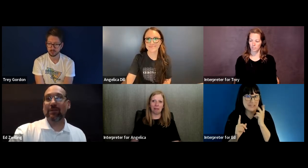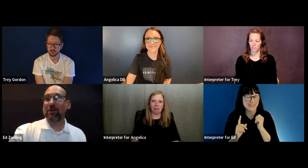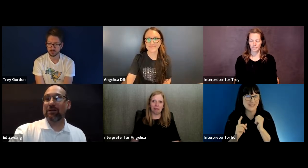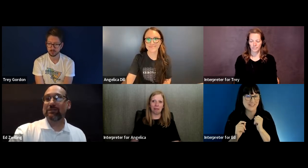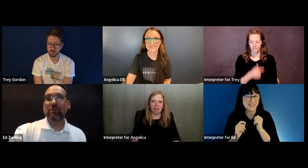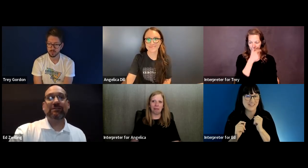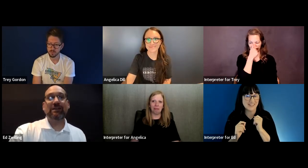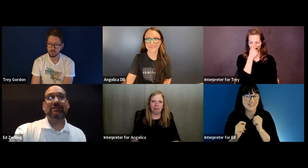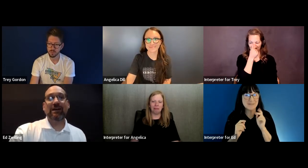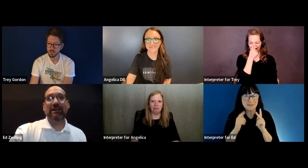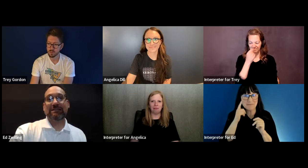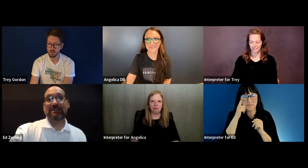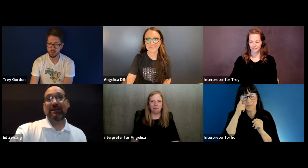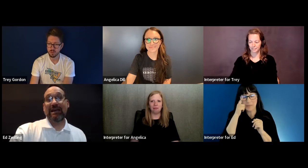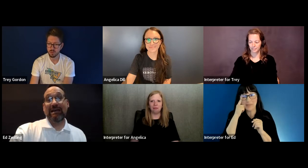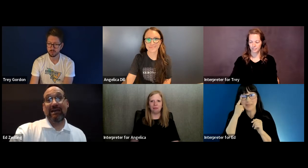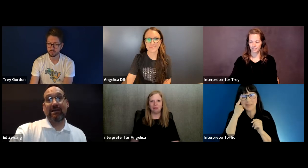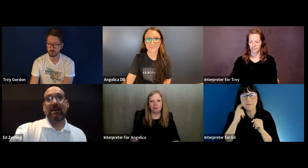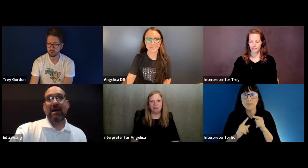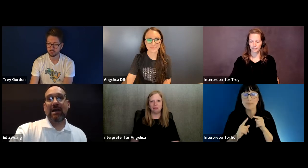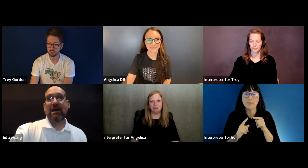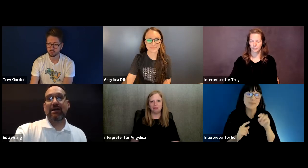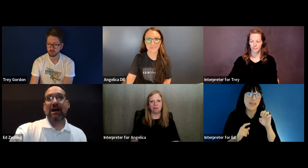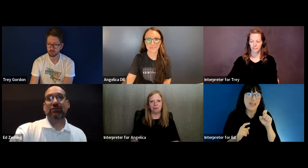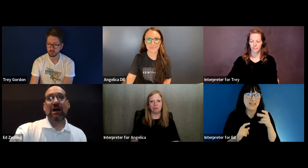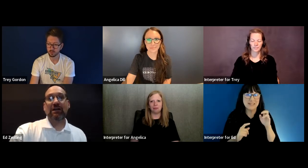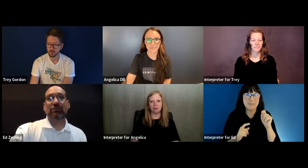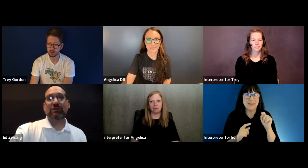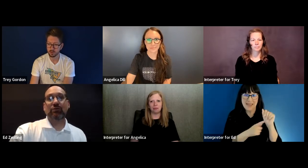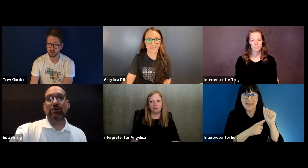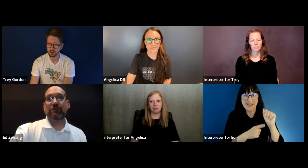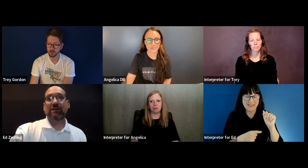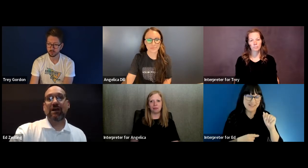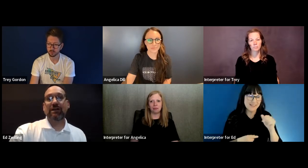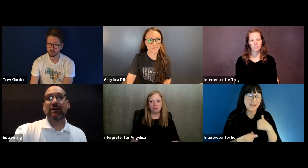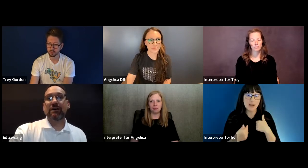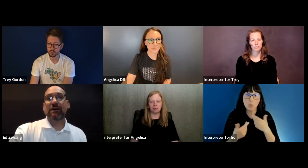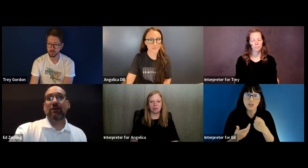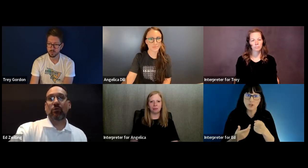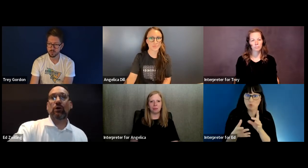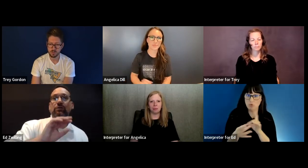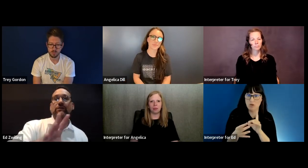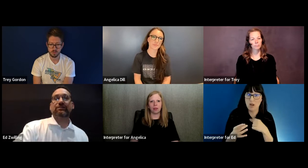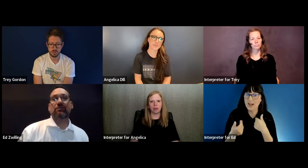okay so this is like exhibit a and i try and address what you've said or what your concern